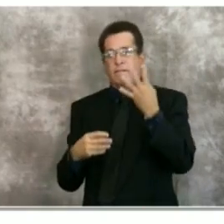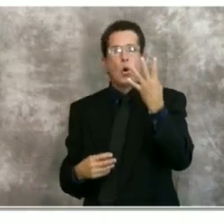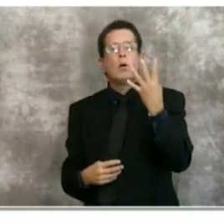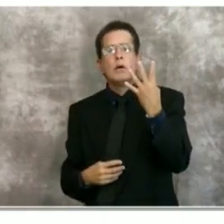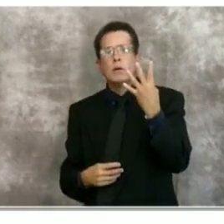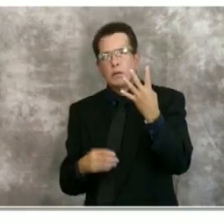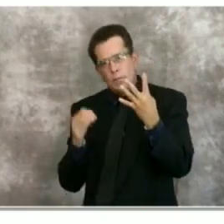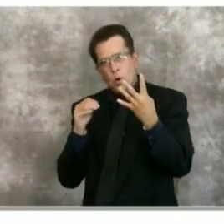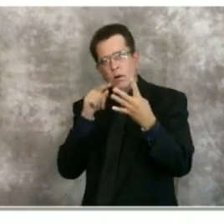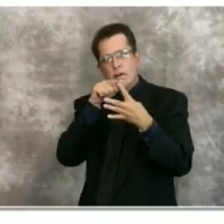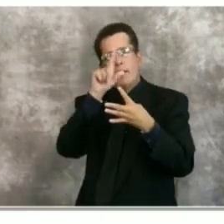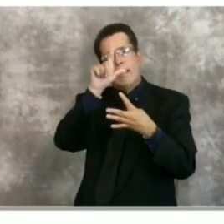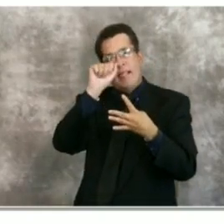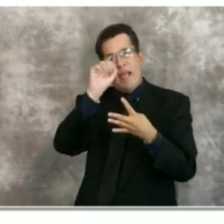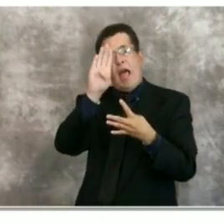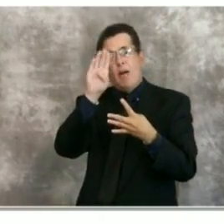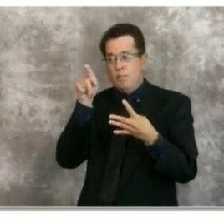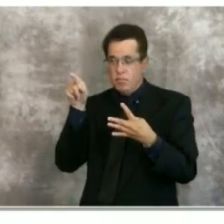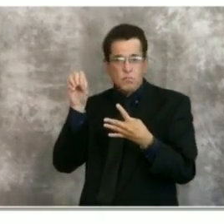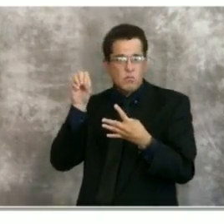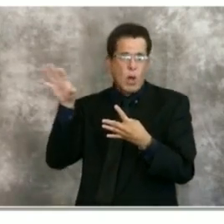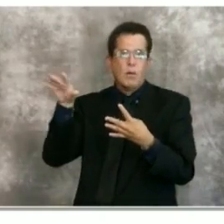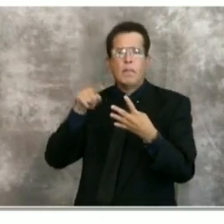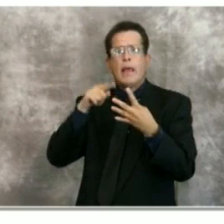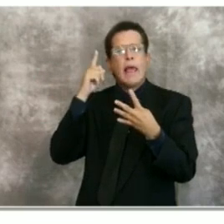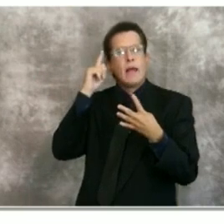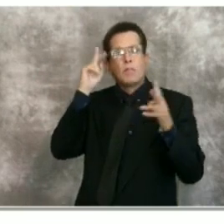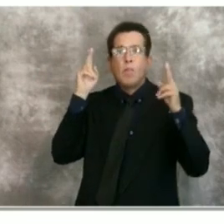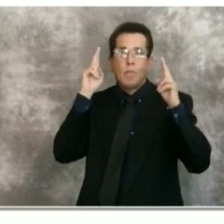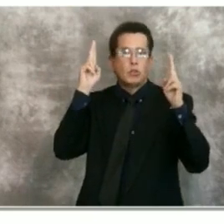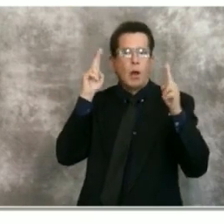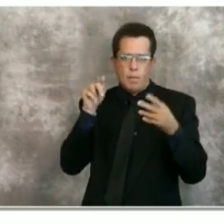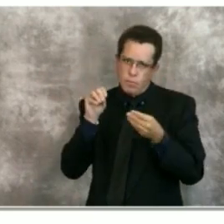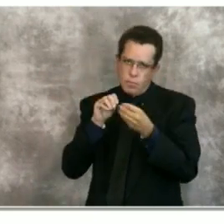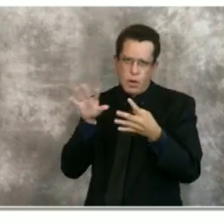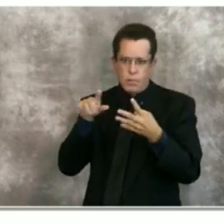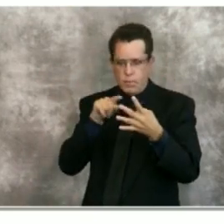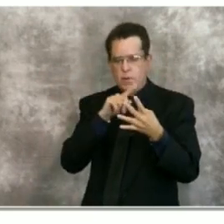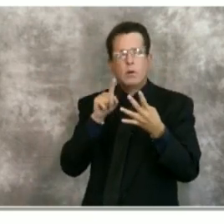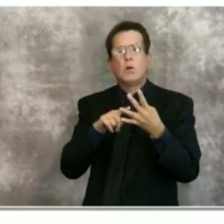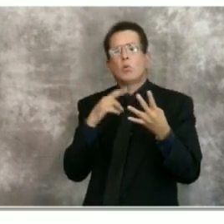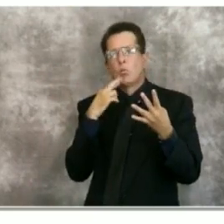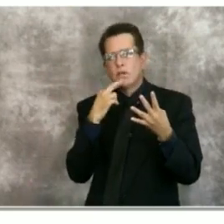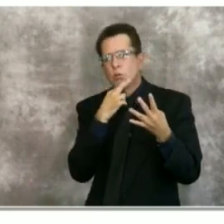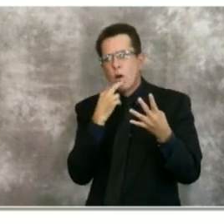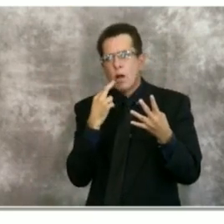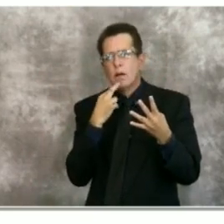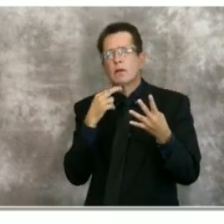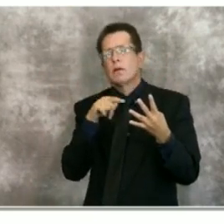LOCATIONS. AND THESE ARE THE 4 NEWEST OUTBREAKS REPORTED IT AT AND CONFIRMED AS OF YESTERDAY. WE HAVE ONE ALLOW A